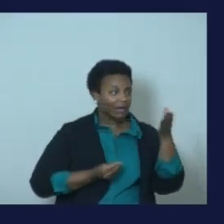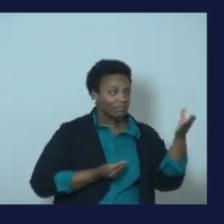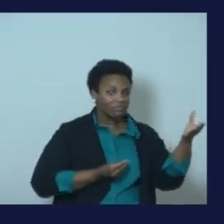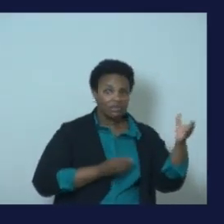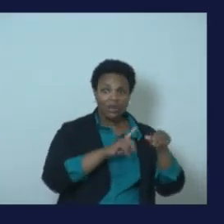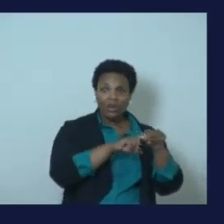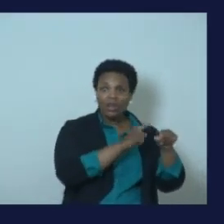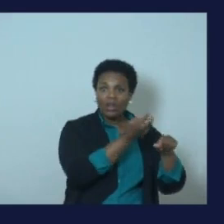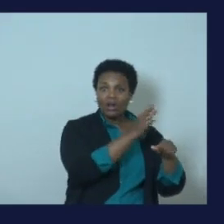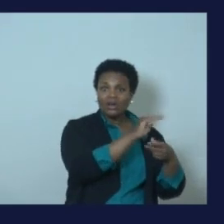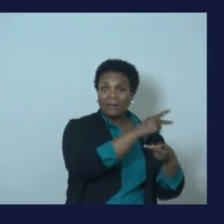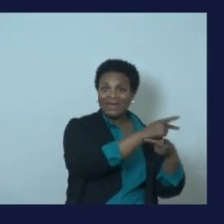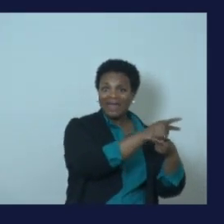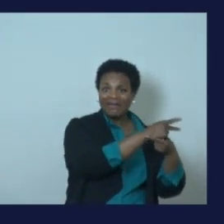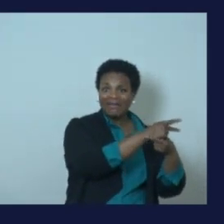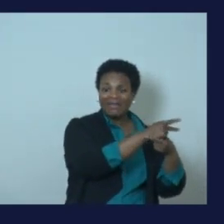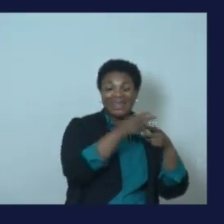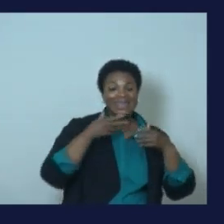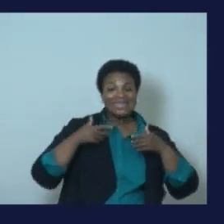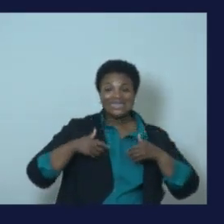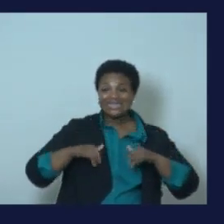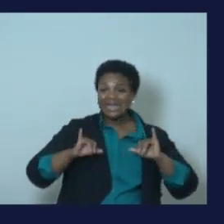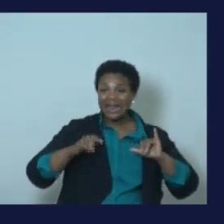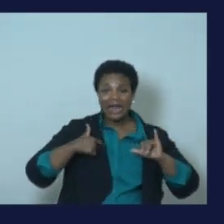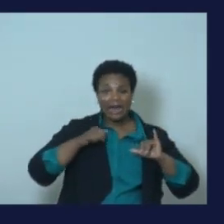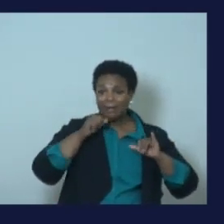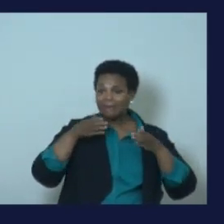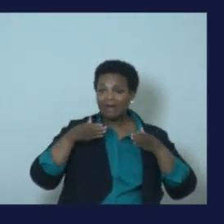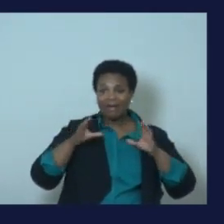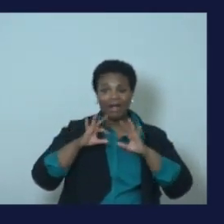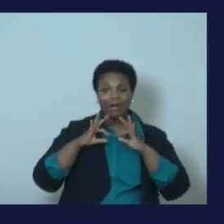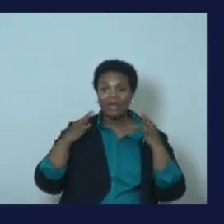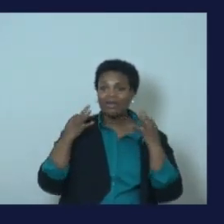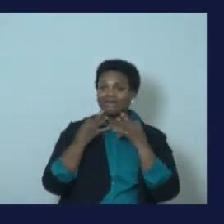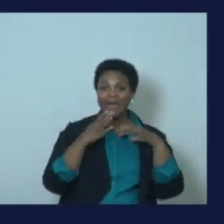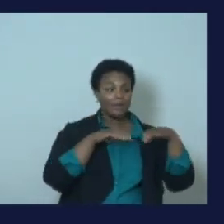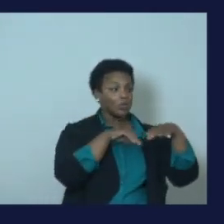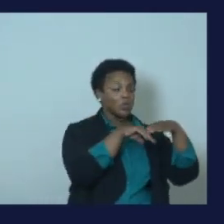WE REPORT EVERY SINGLE DAY THAT OUR RESIDENTS OF THESE LONG-TERM CARE FACILITIES.